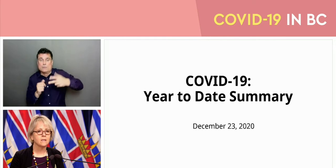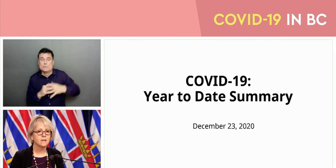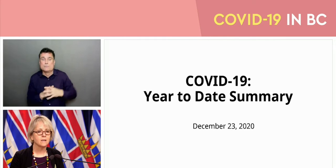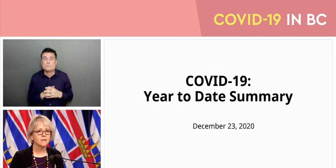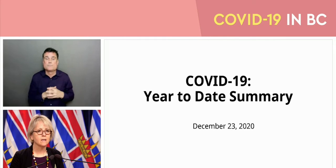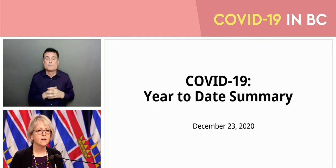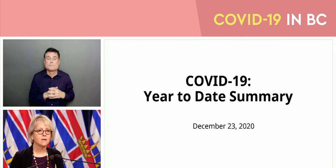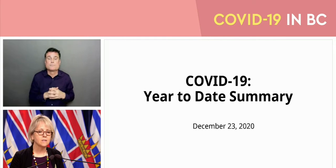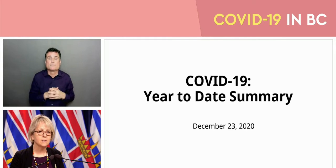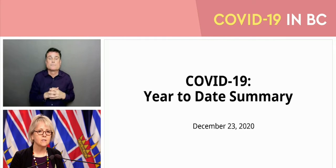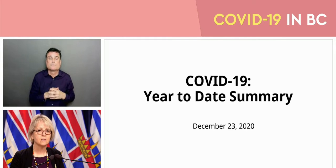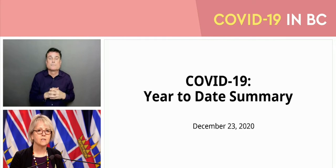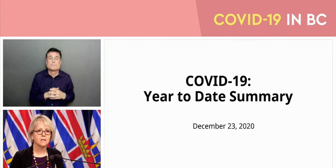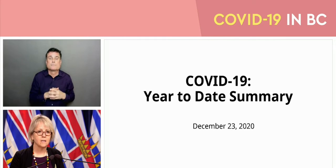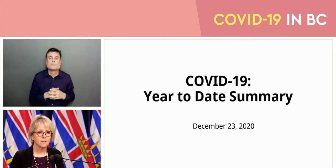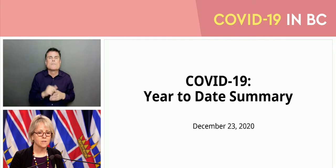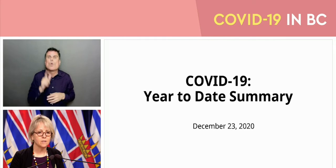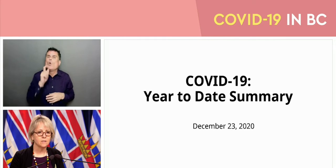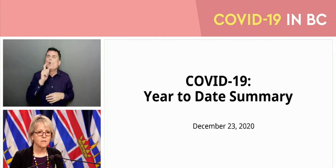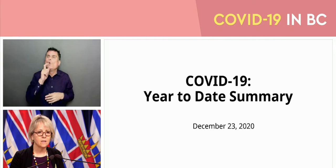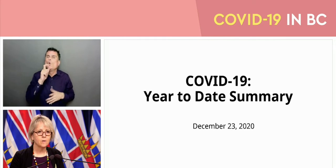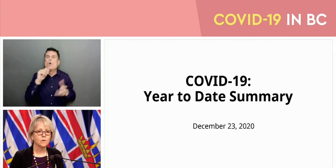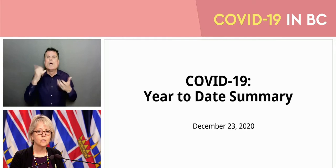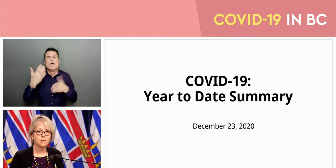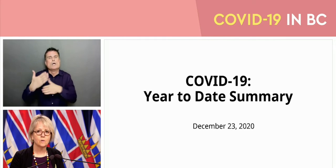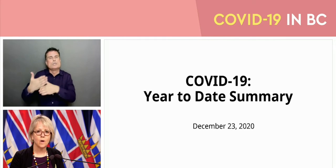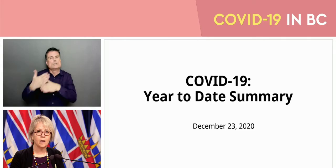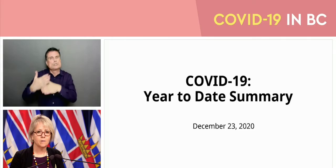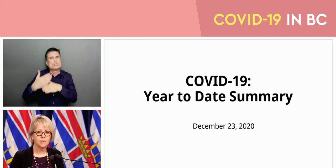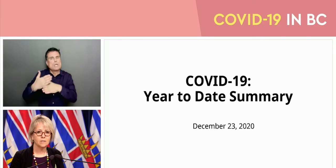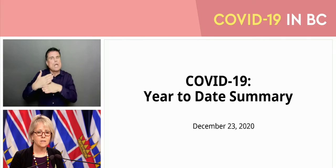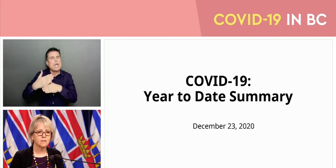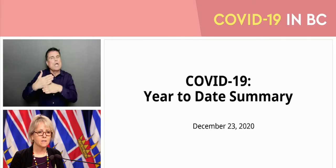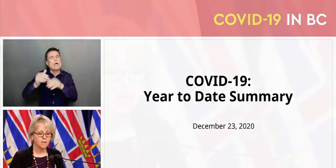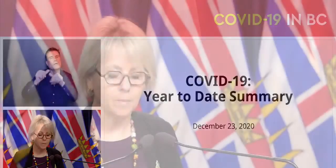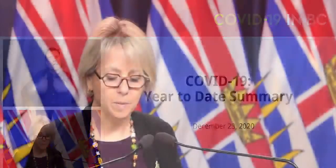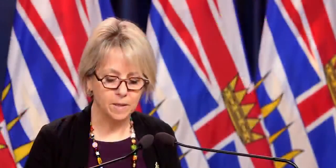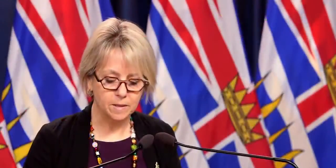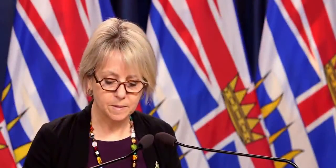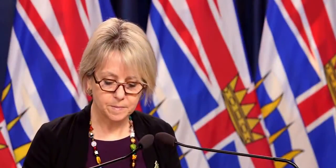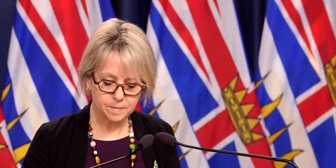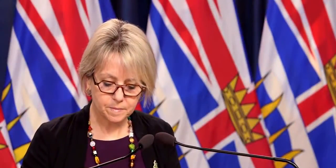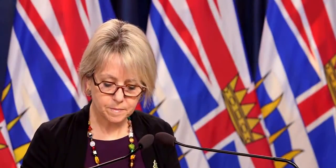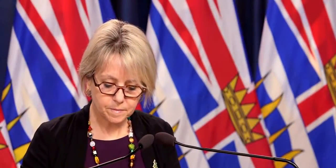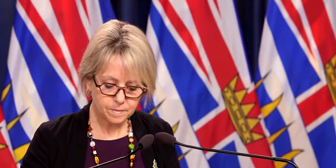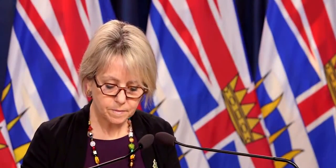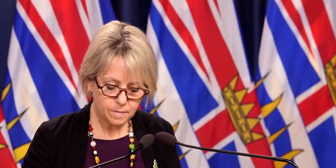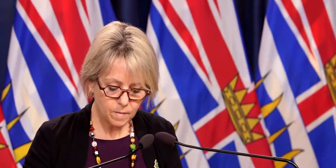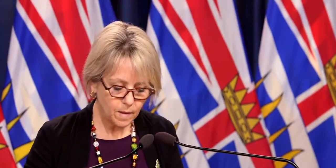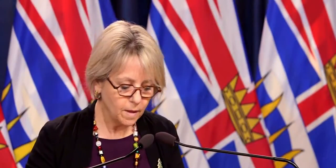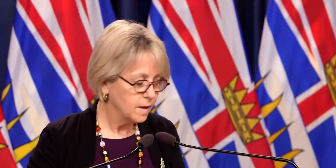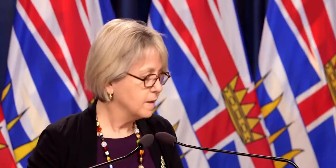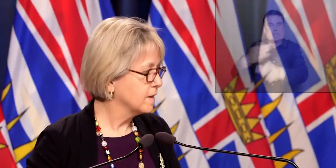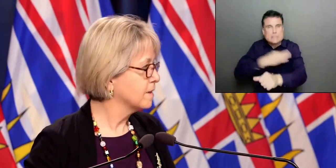our seniors and elders who are so at risk in the coming months.